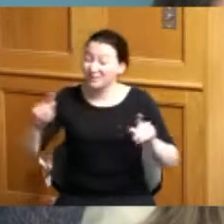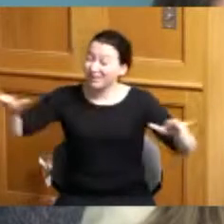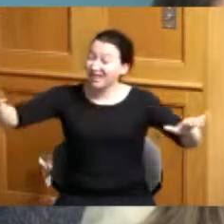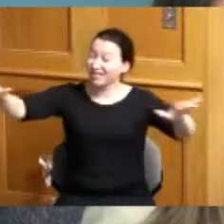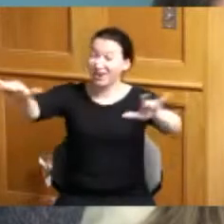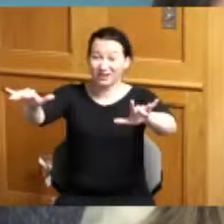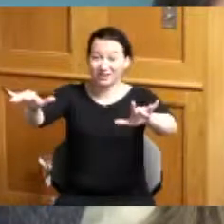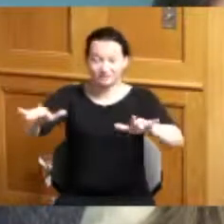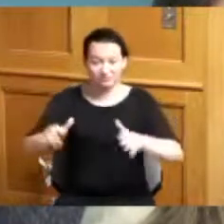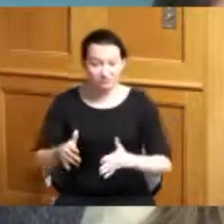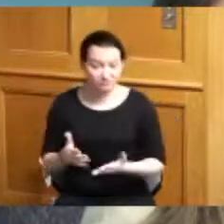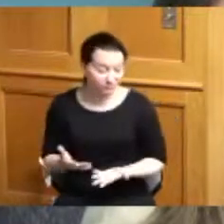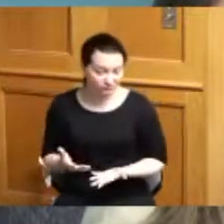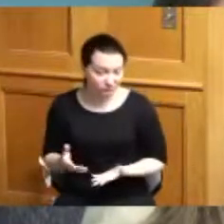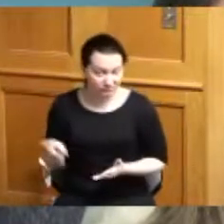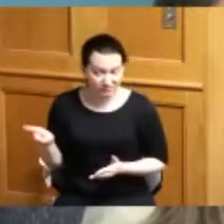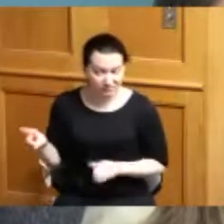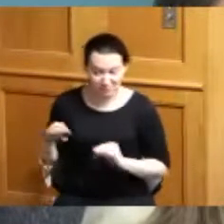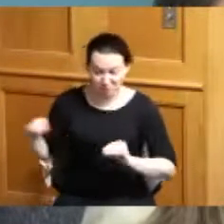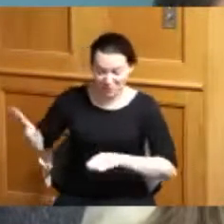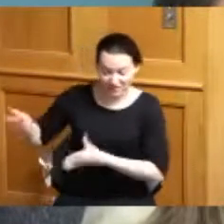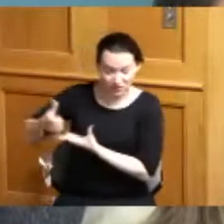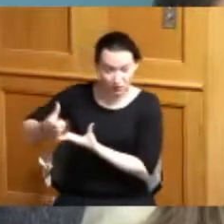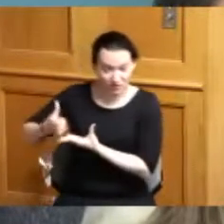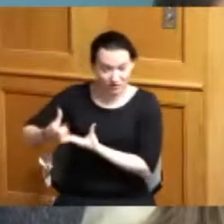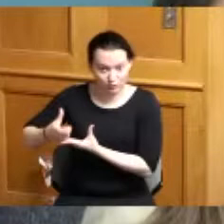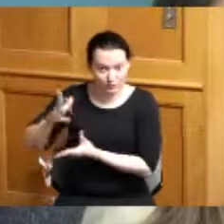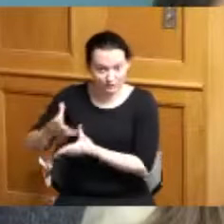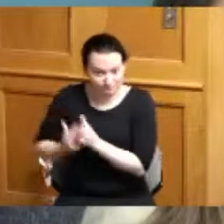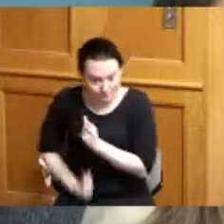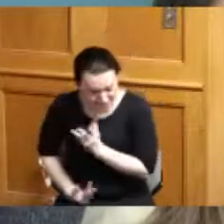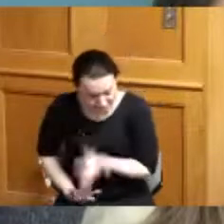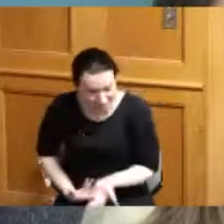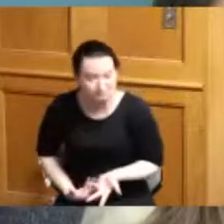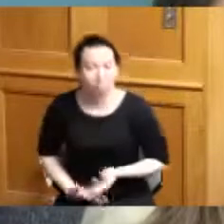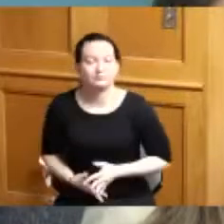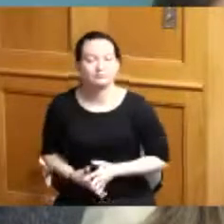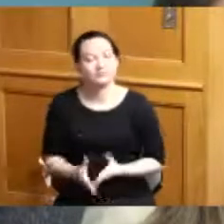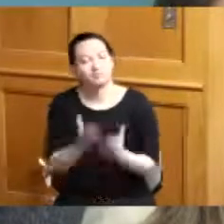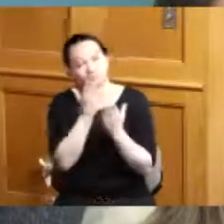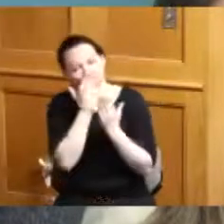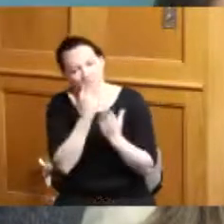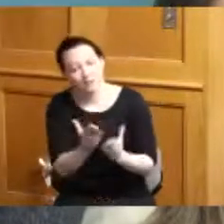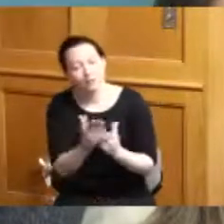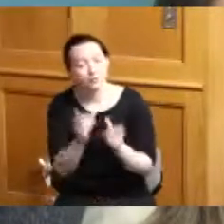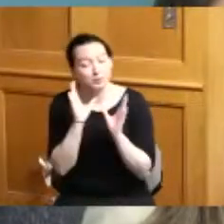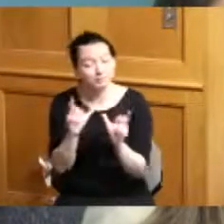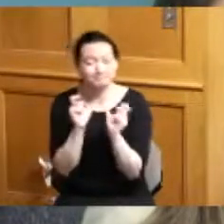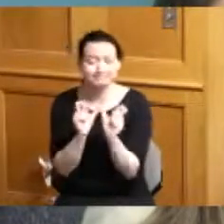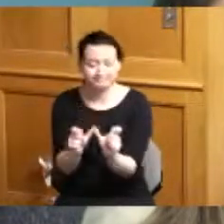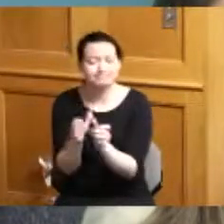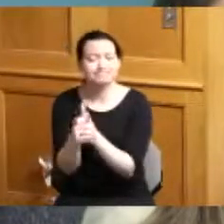wouldn't be here today without his work so thank you all and we will keep it going and I would